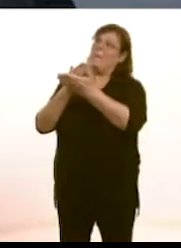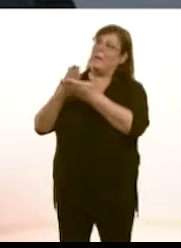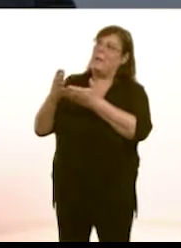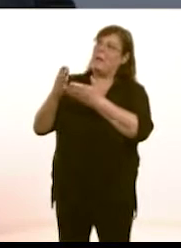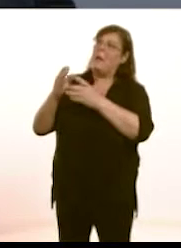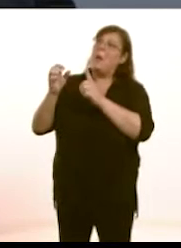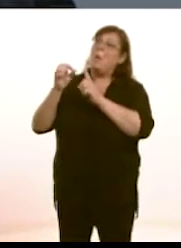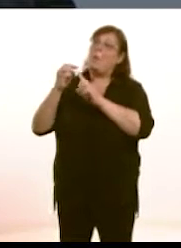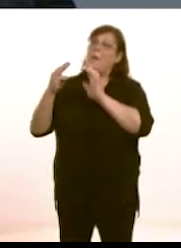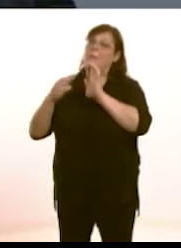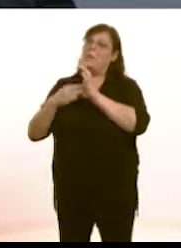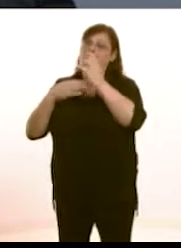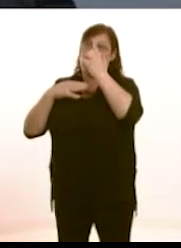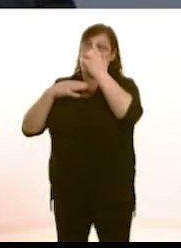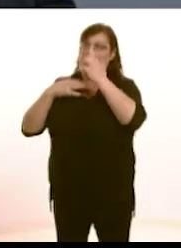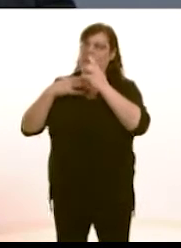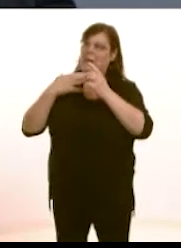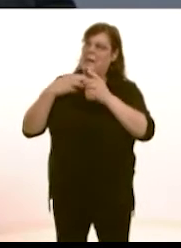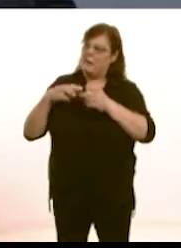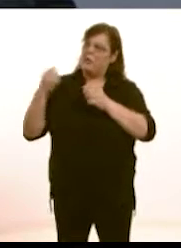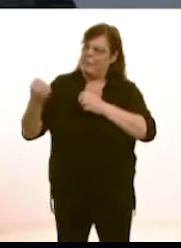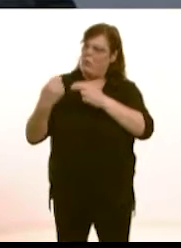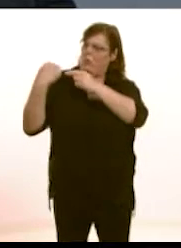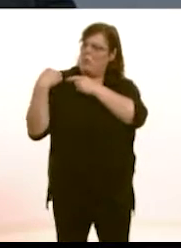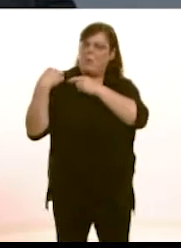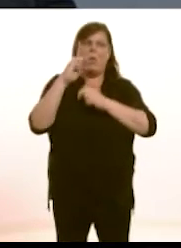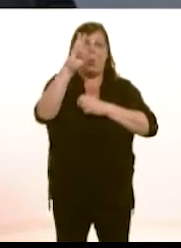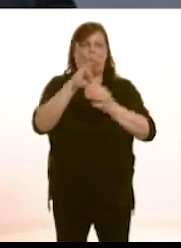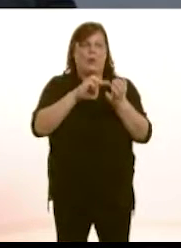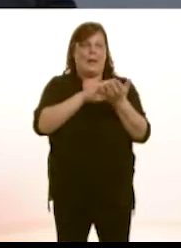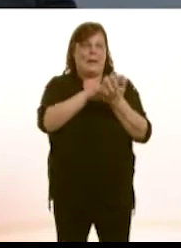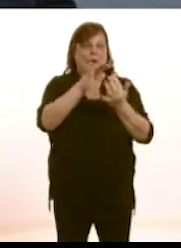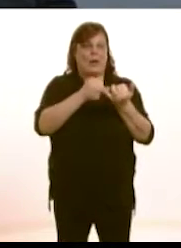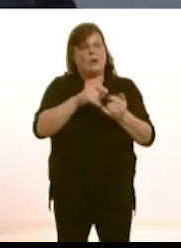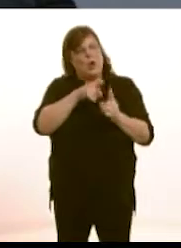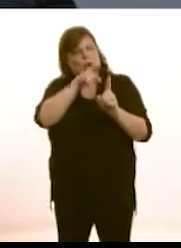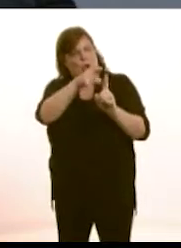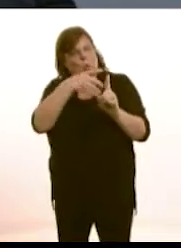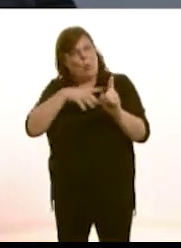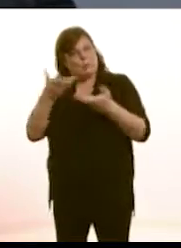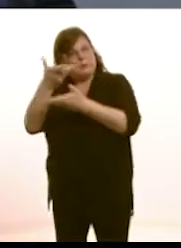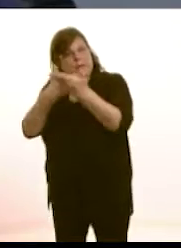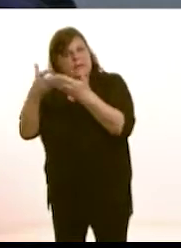the Welsh NHS. Clearly he wants to talk about England in order to deflect his own failings.